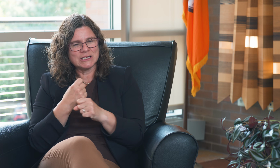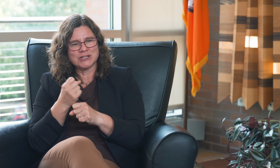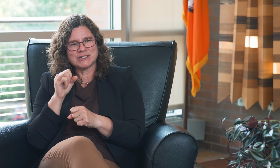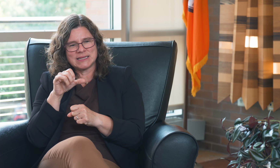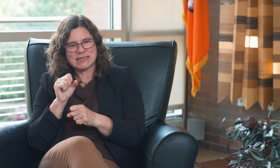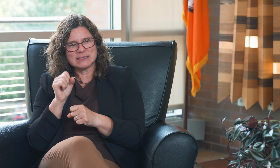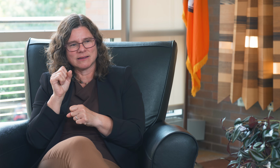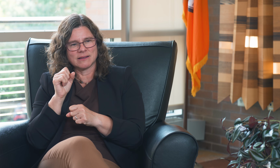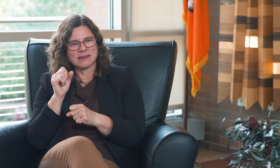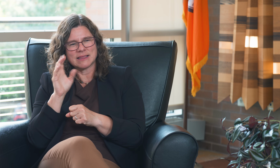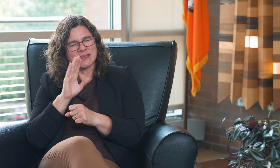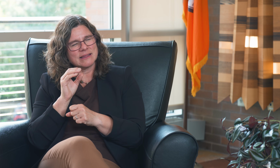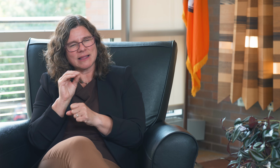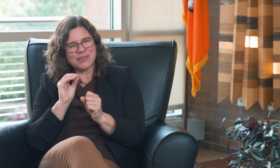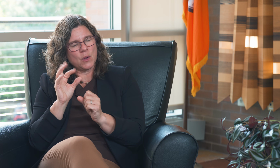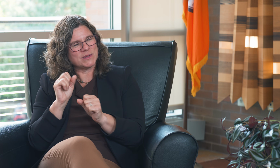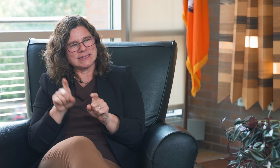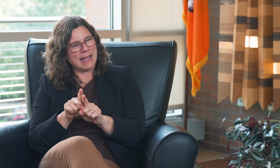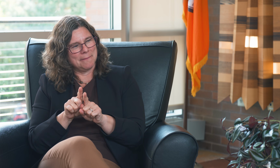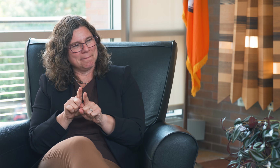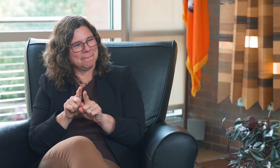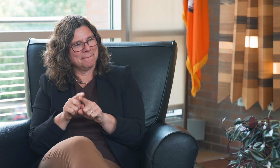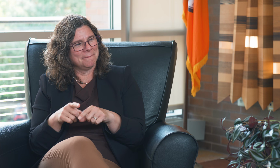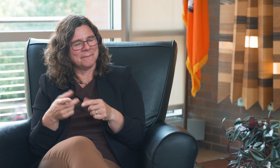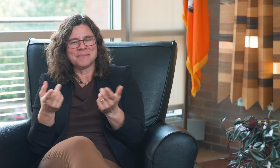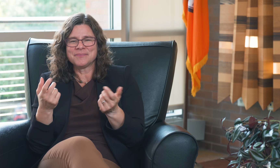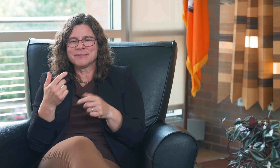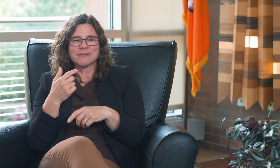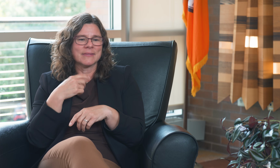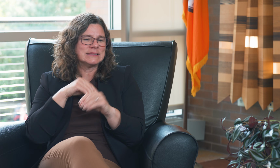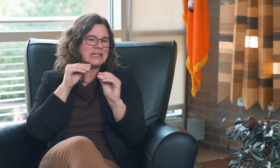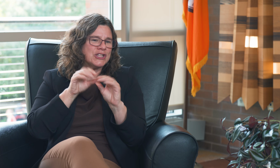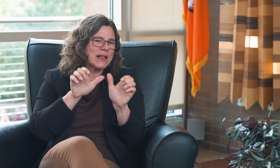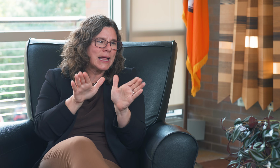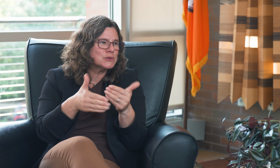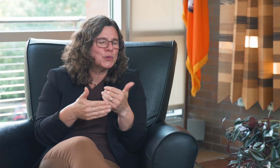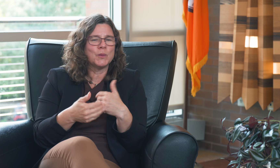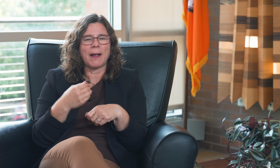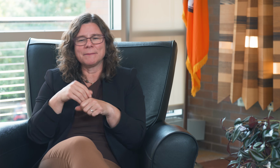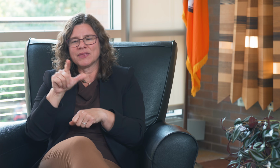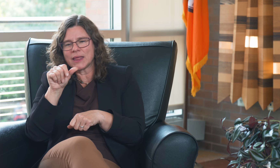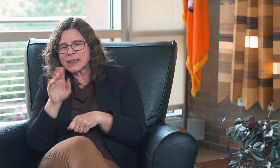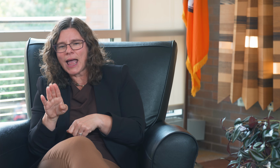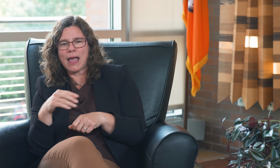One thing that I've loved about my job for all of these years is that nothing has to be the same.